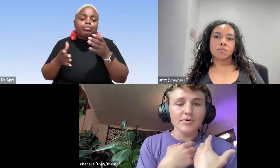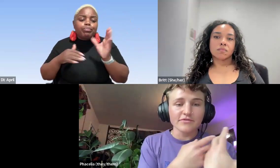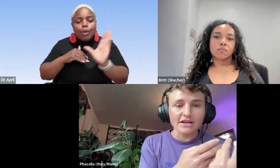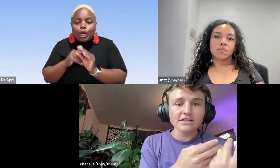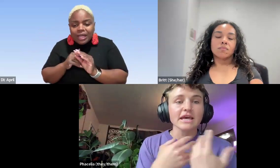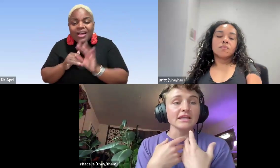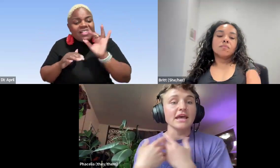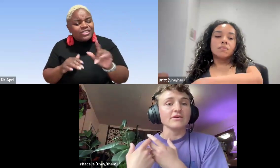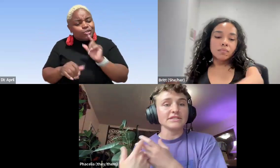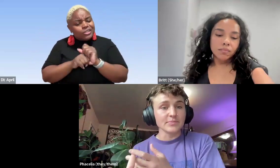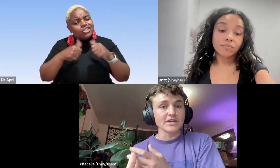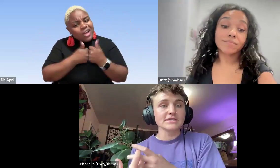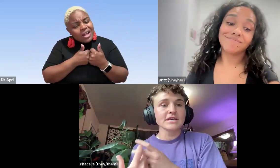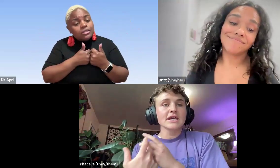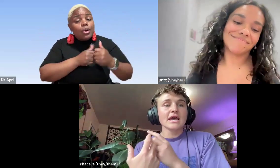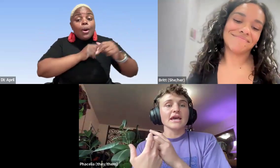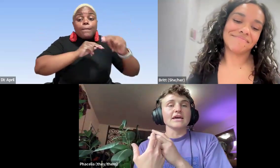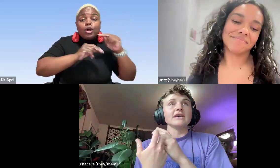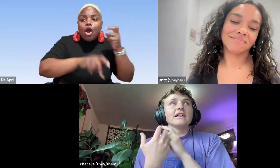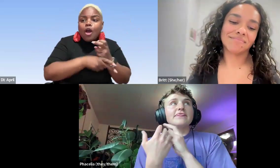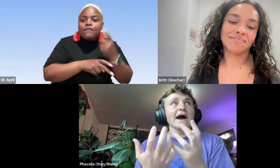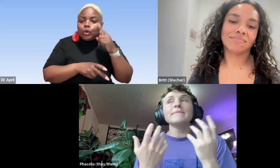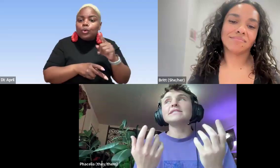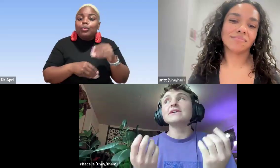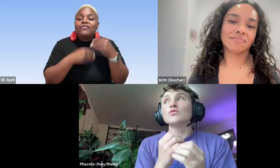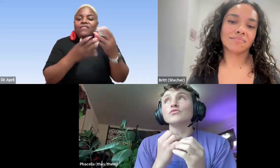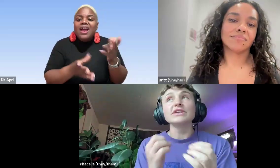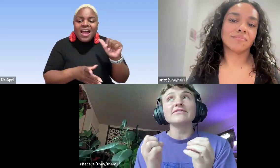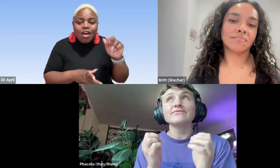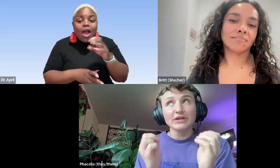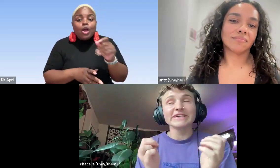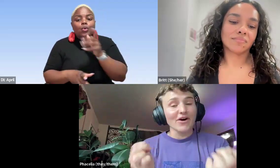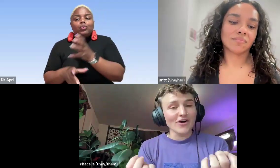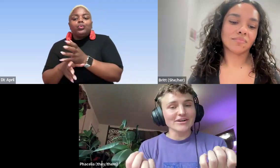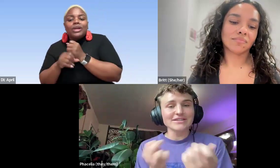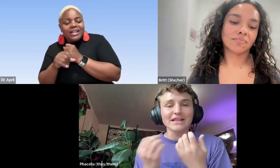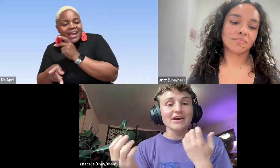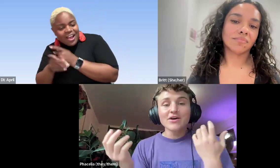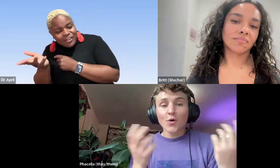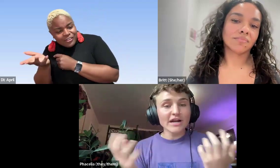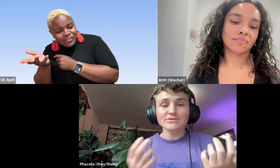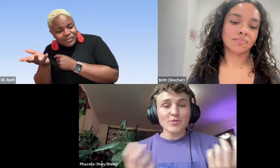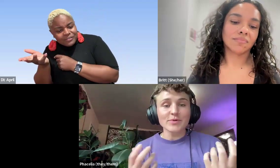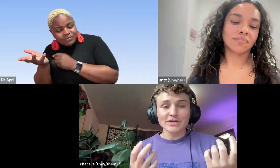care providers and care recipients, and that makes it really, really hard to like organize with people